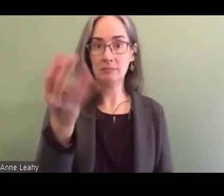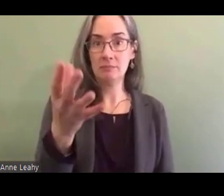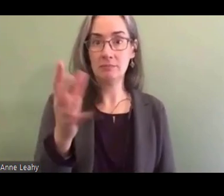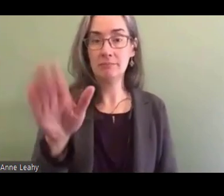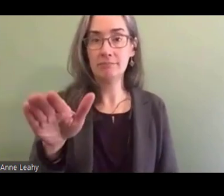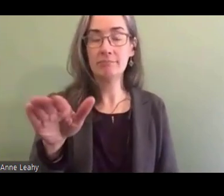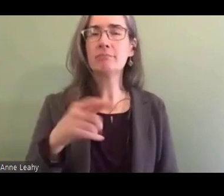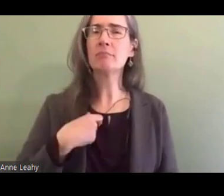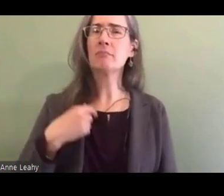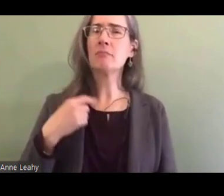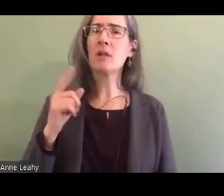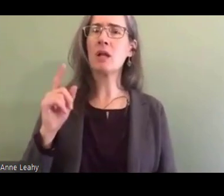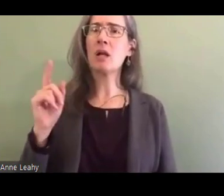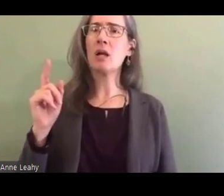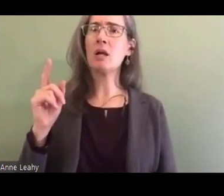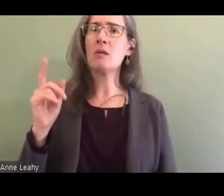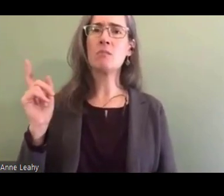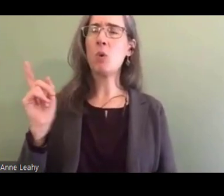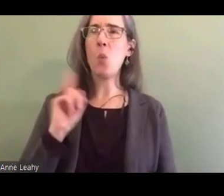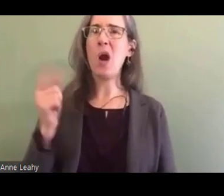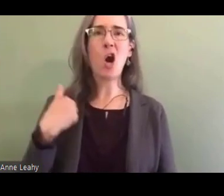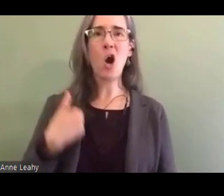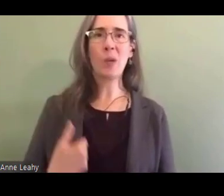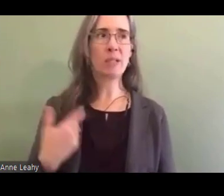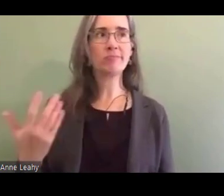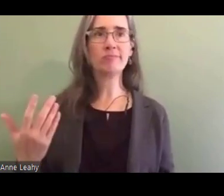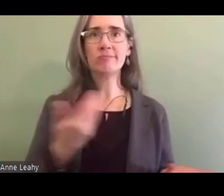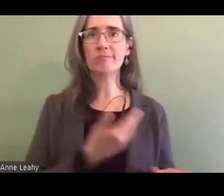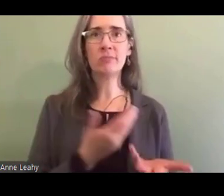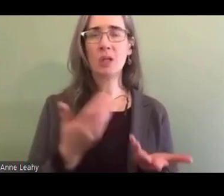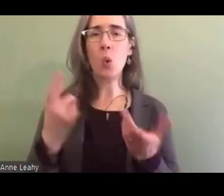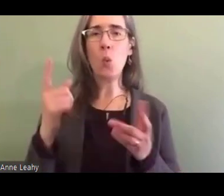Where are we at? What do you think of this decision?